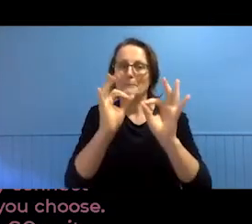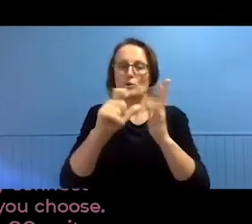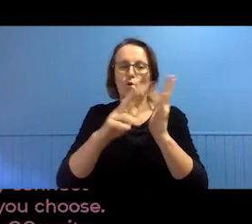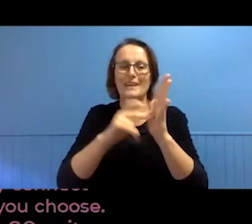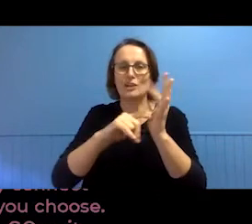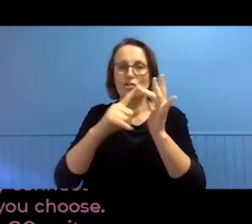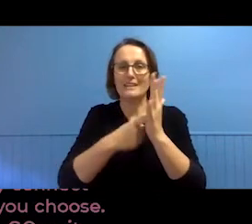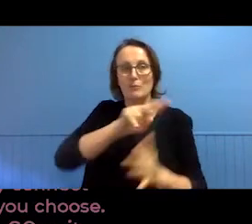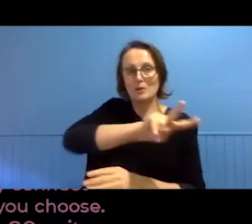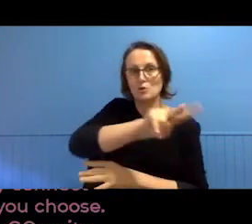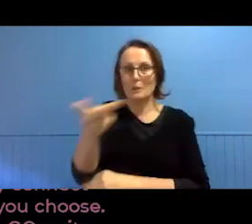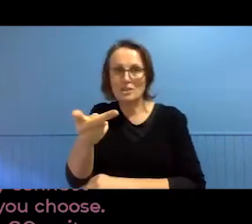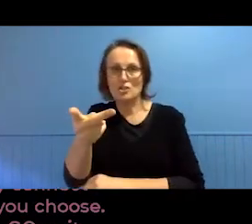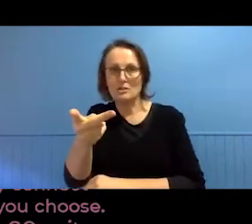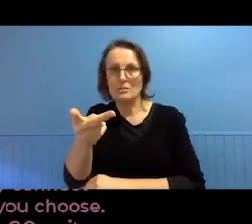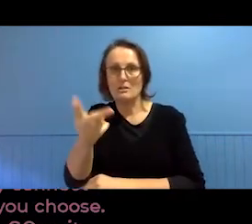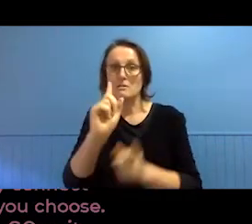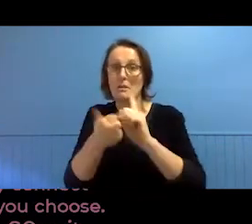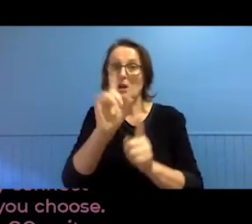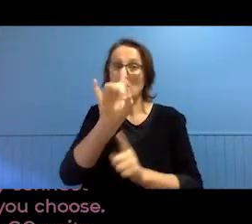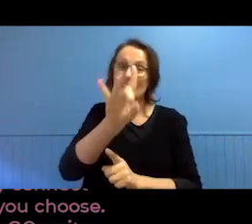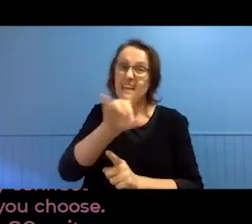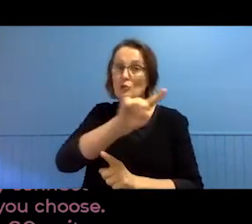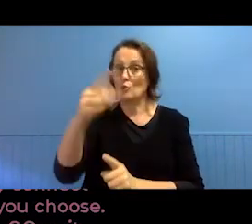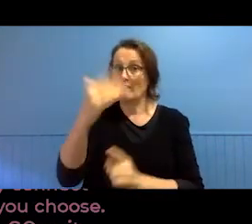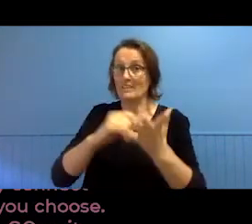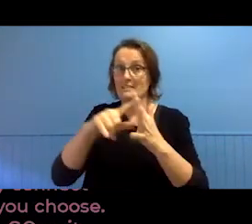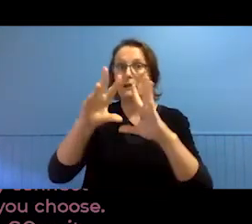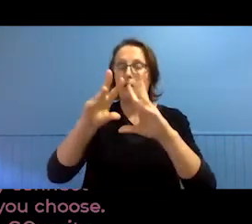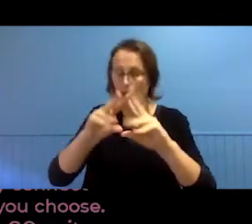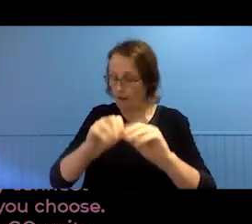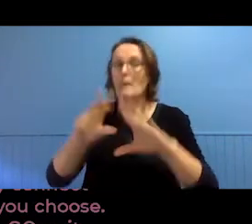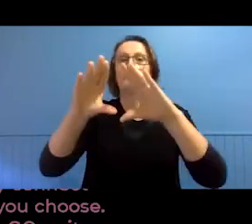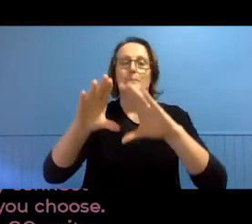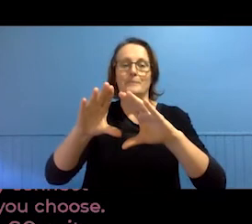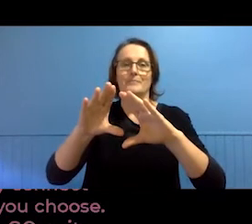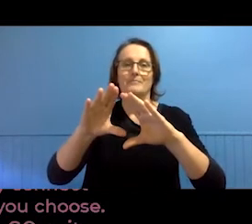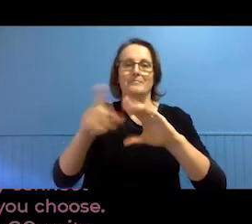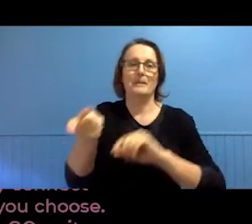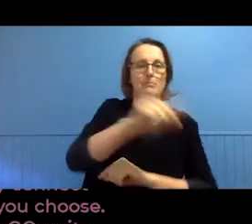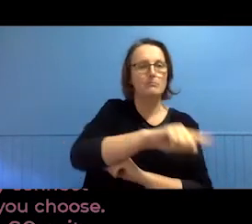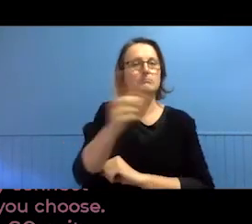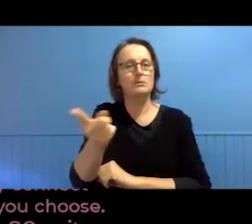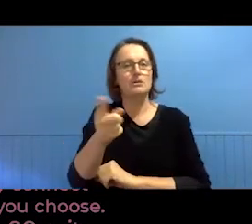will actually take fen or 15 seconds sometimes for it to actually find the camera. What you want to do is make sure, if it's a live streaming